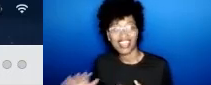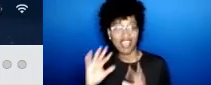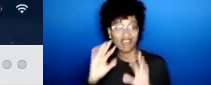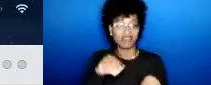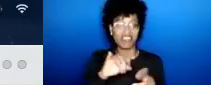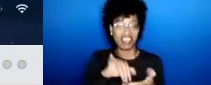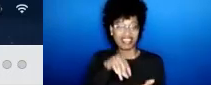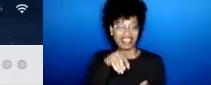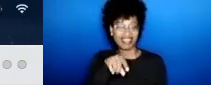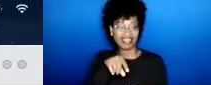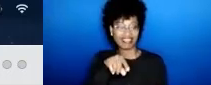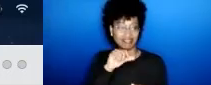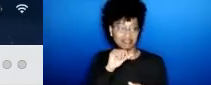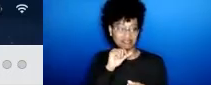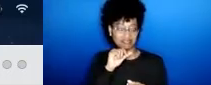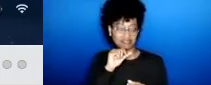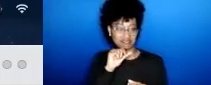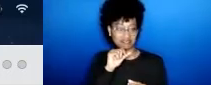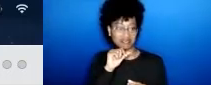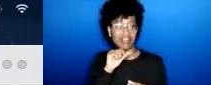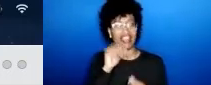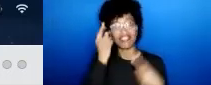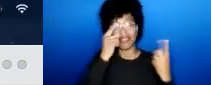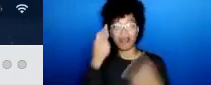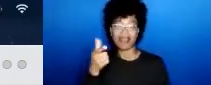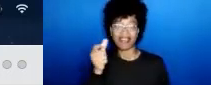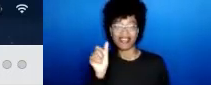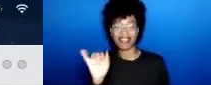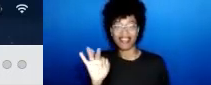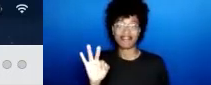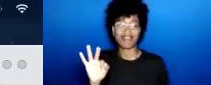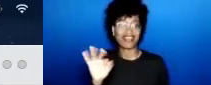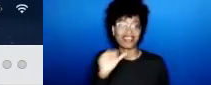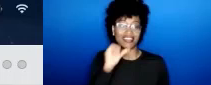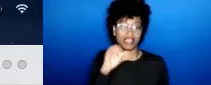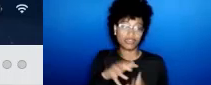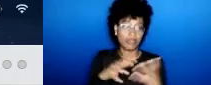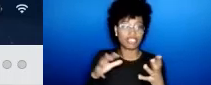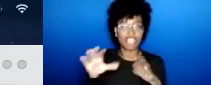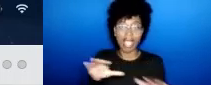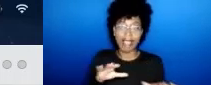07:02:20 Think about GIFs -- not too much fluttering or action.